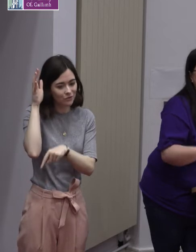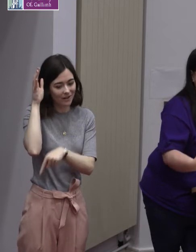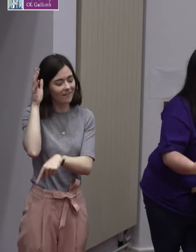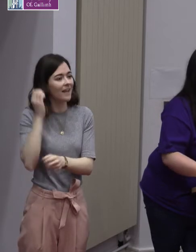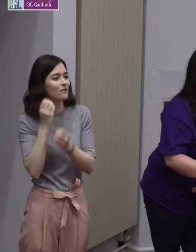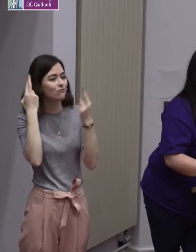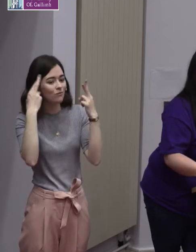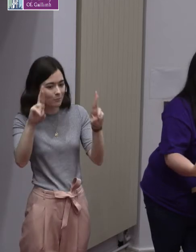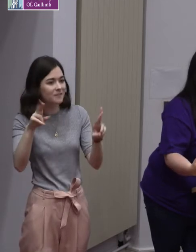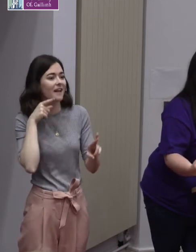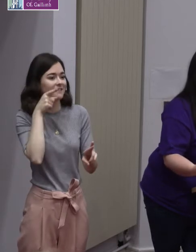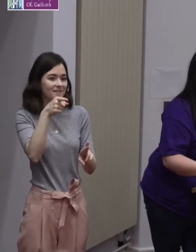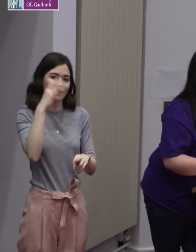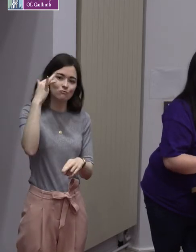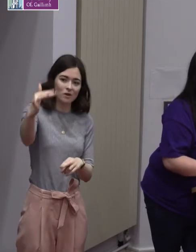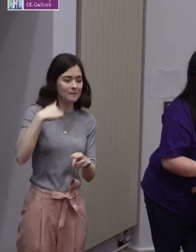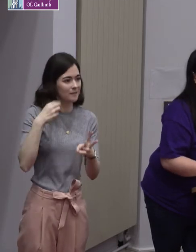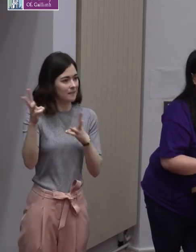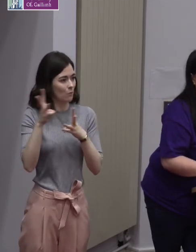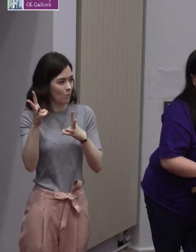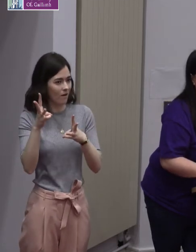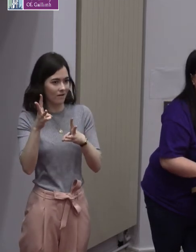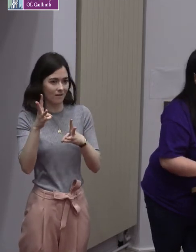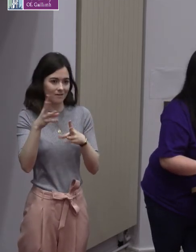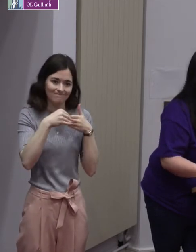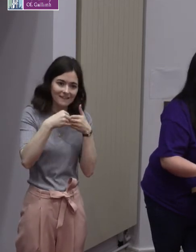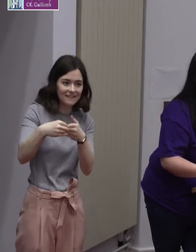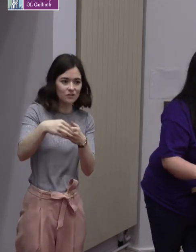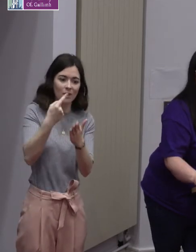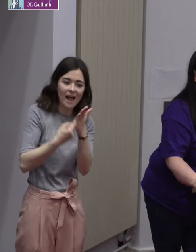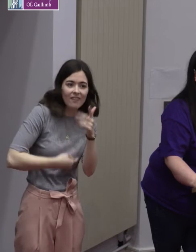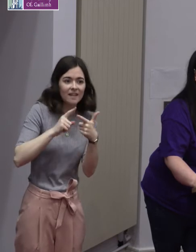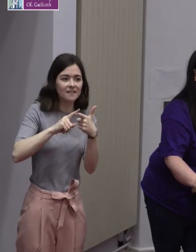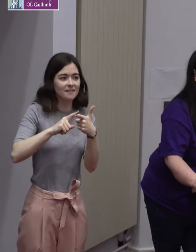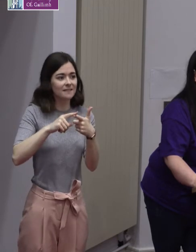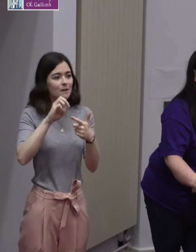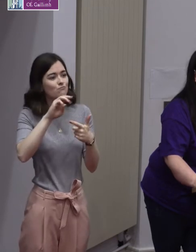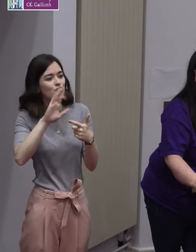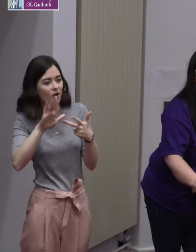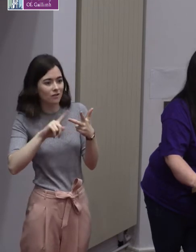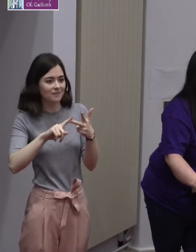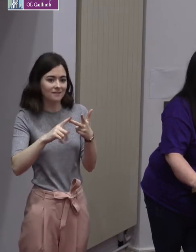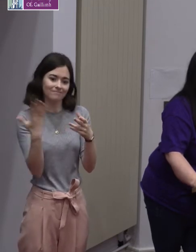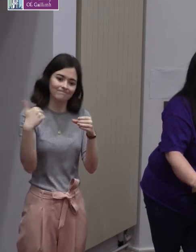is that we work by. What principles, ethics, morals and form our lives?